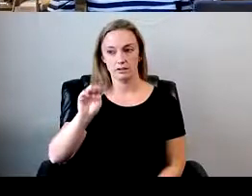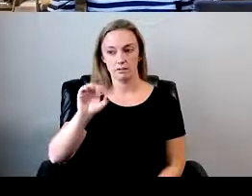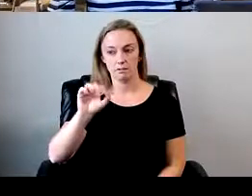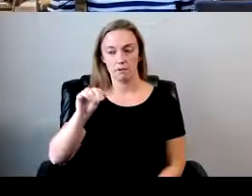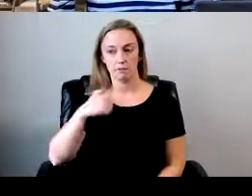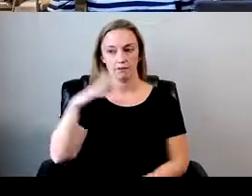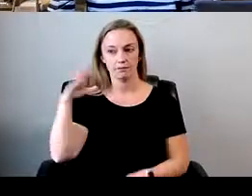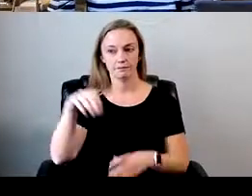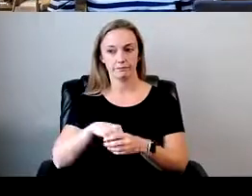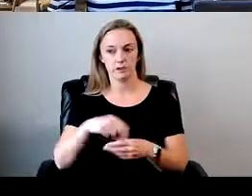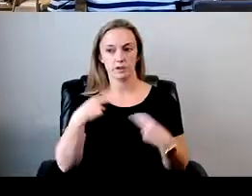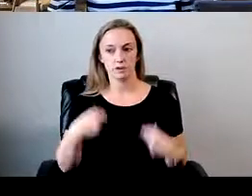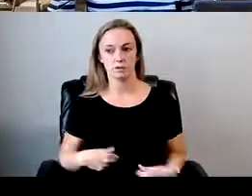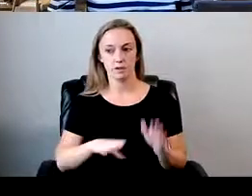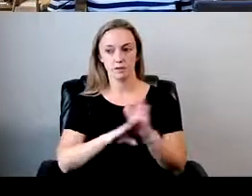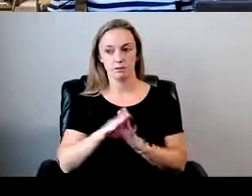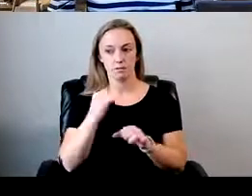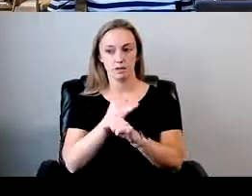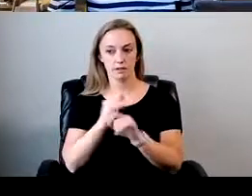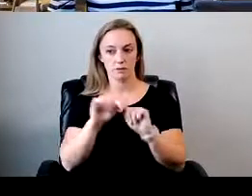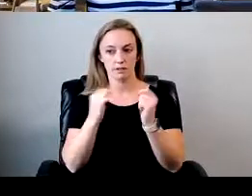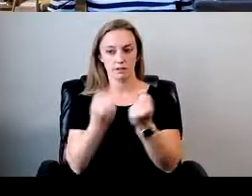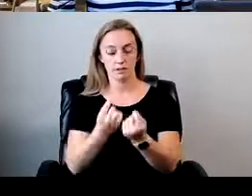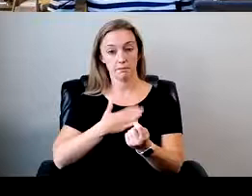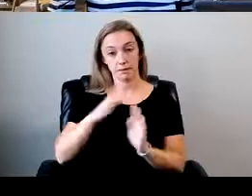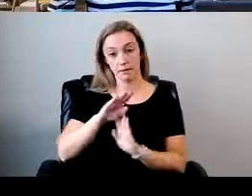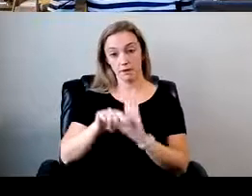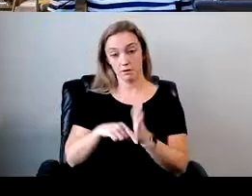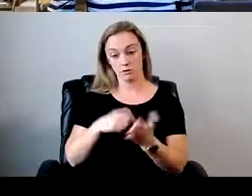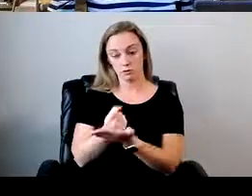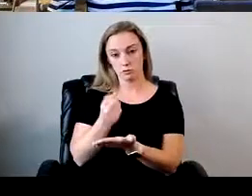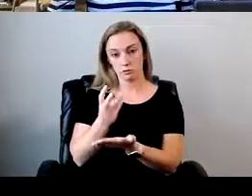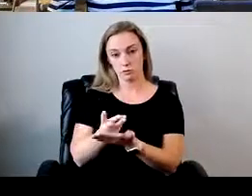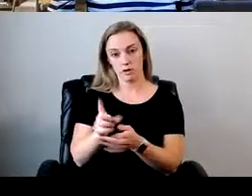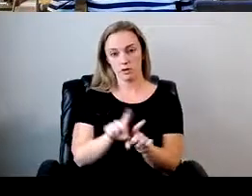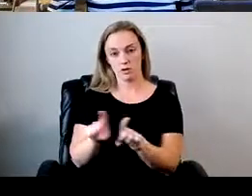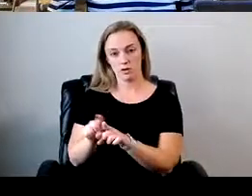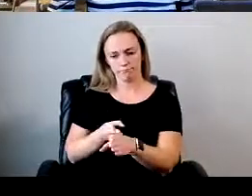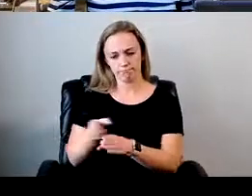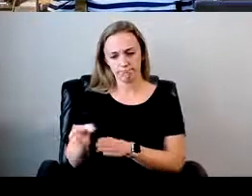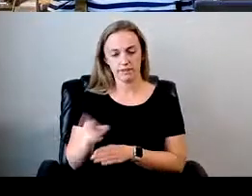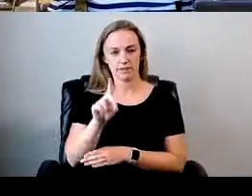and my background is in social work. And also I've been in the disability field about 15 years or so.